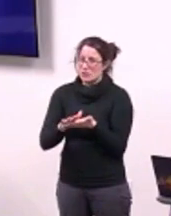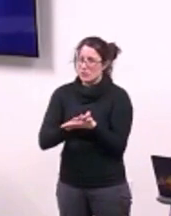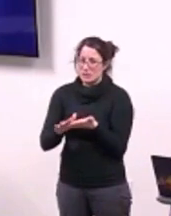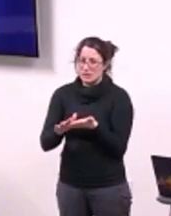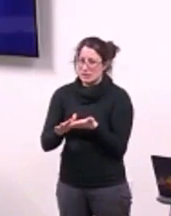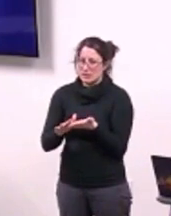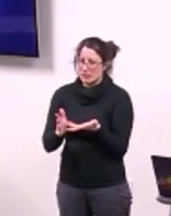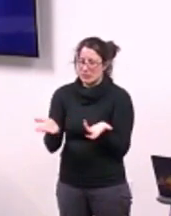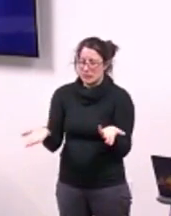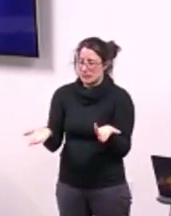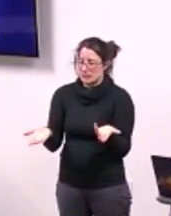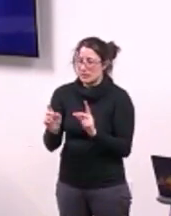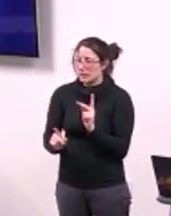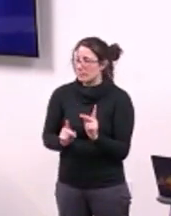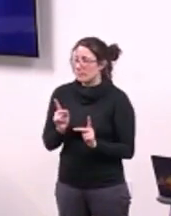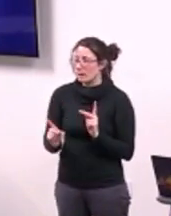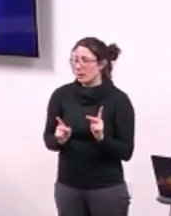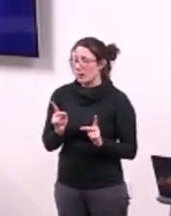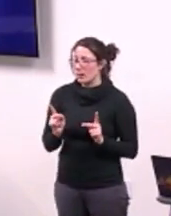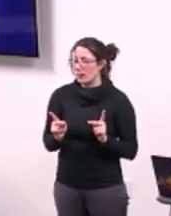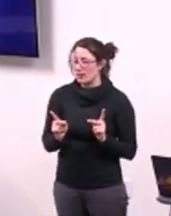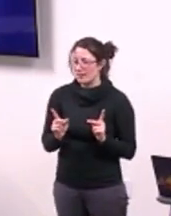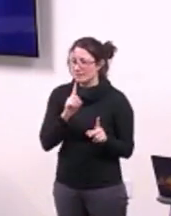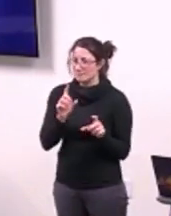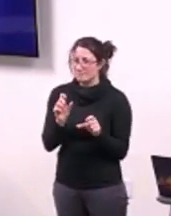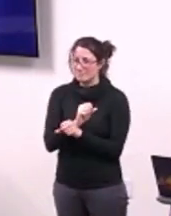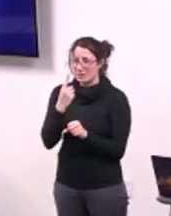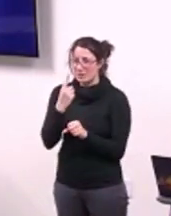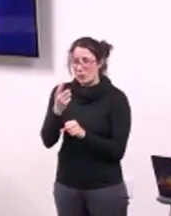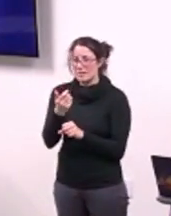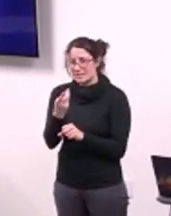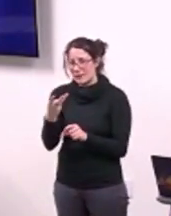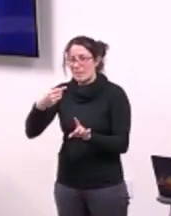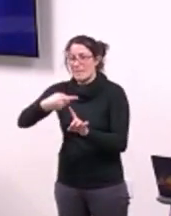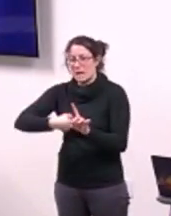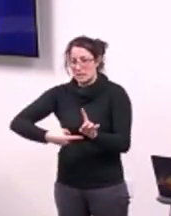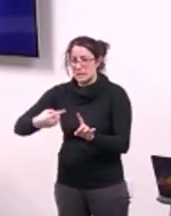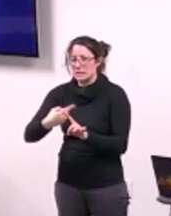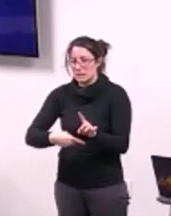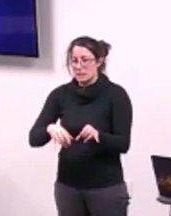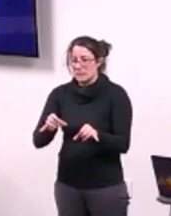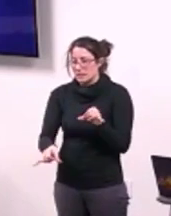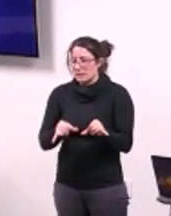People were quite literally for months in blood, mucous, bile,